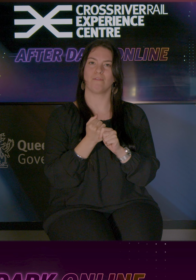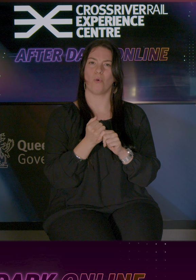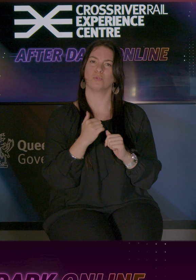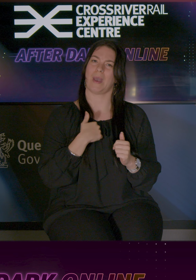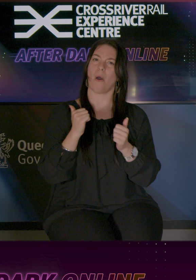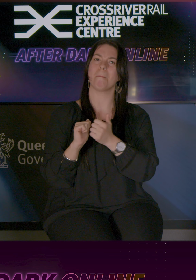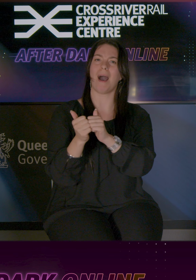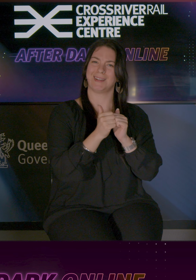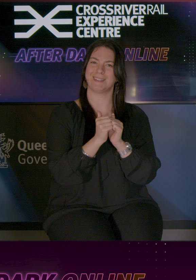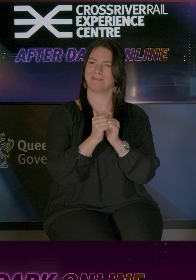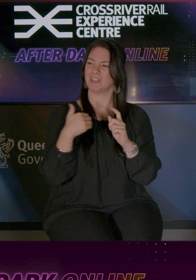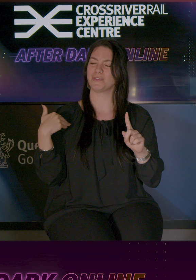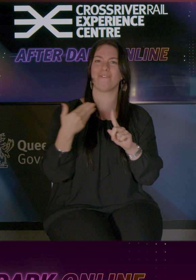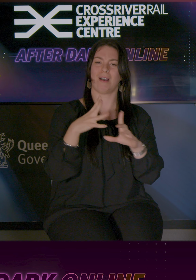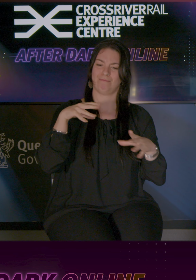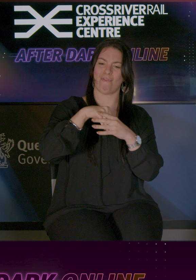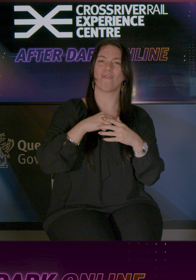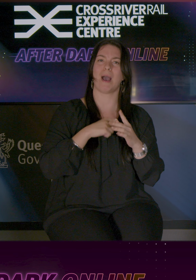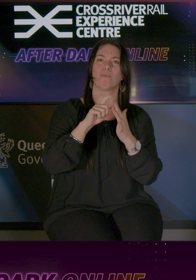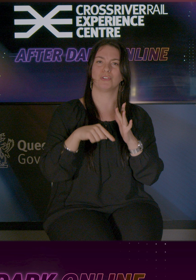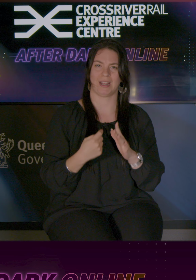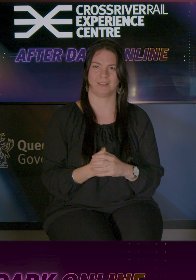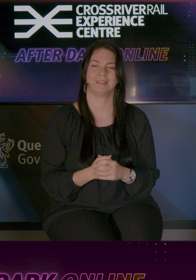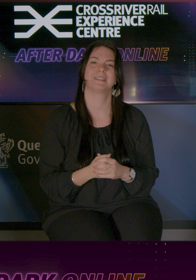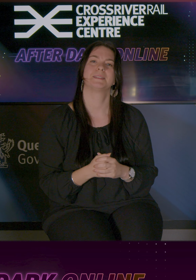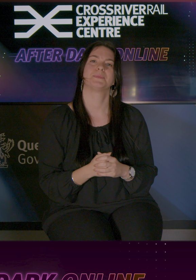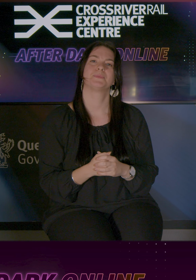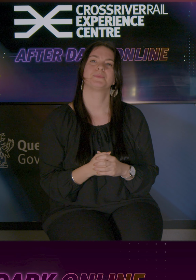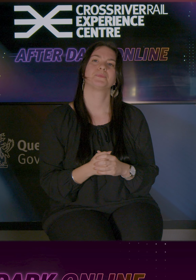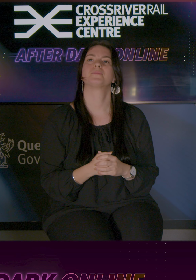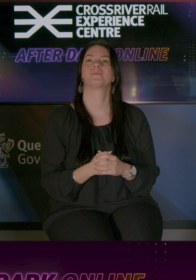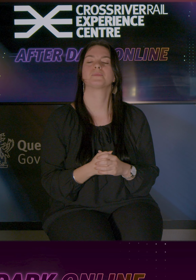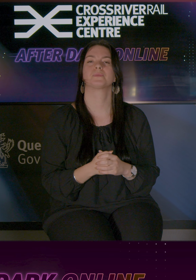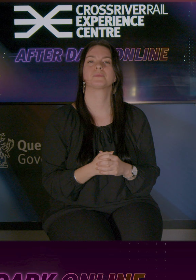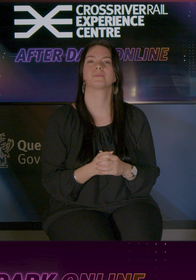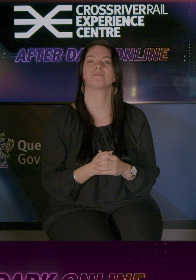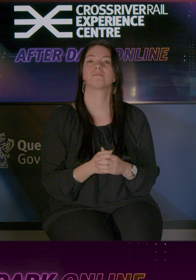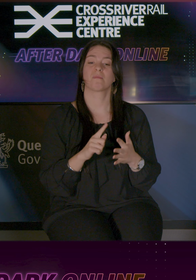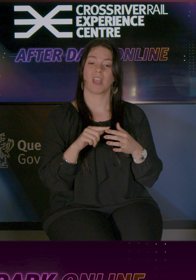have so far committed to the Cross River Rail so just to give an example of who we engage